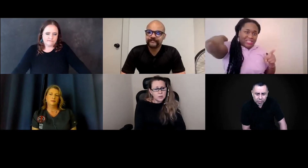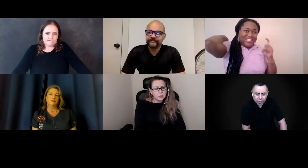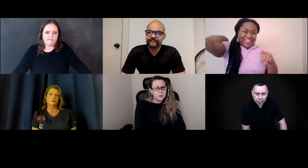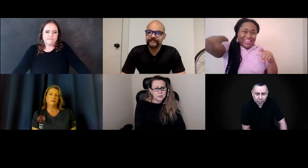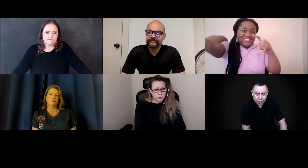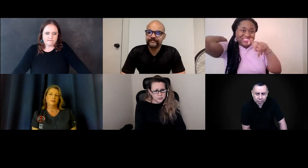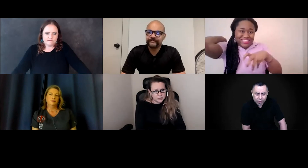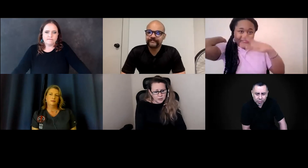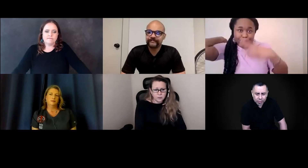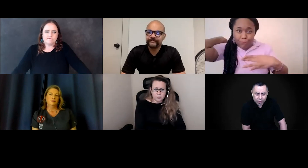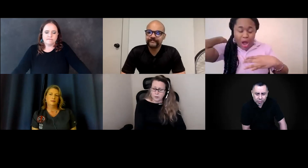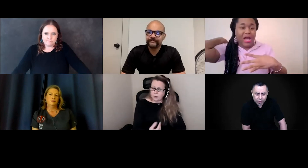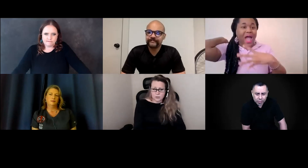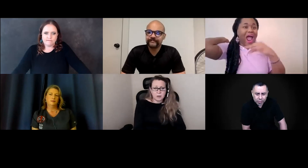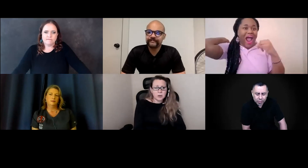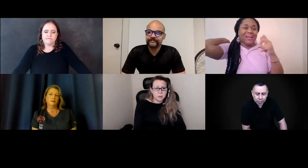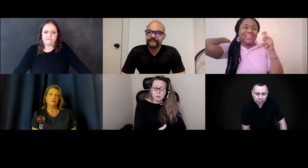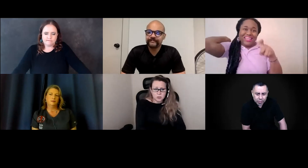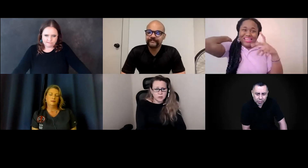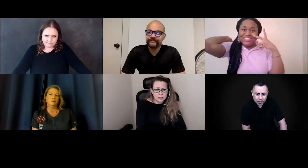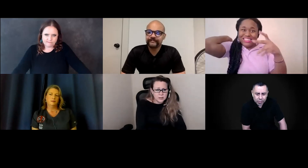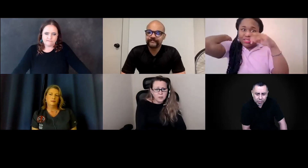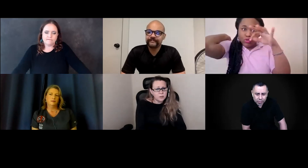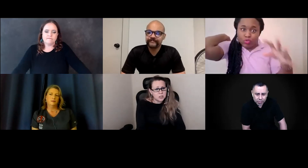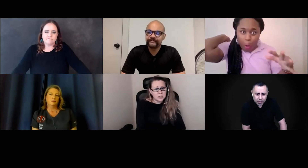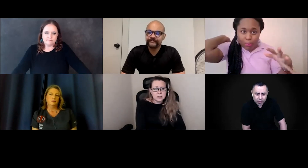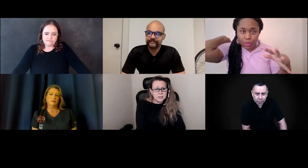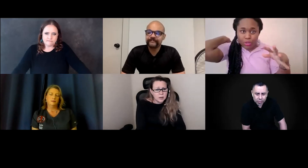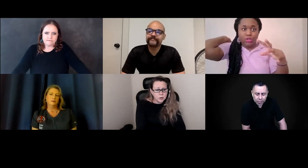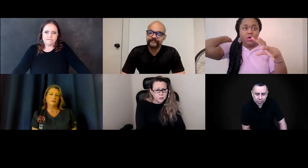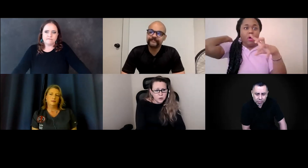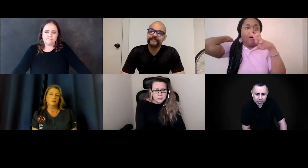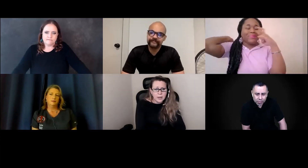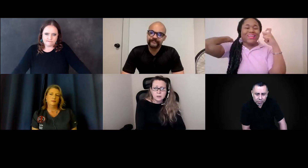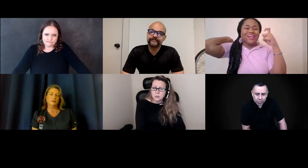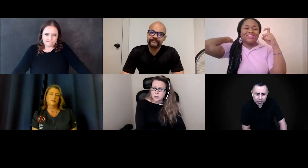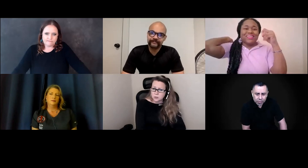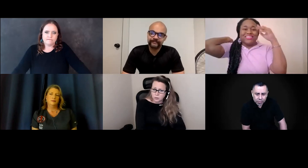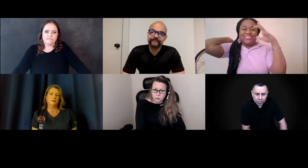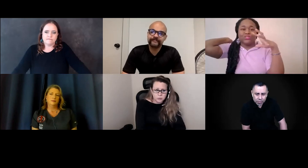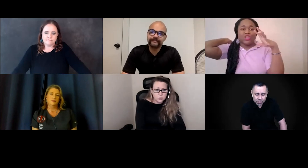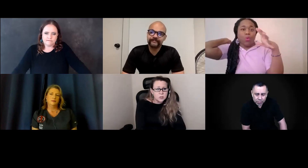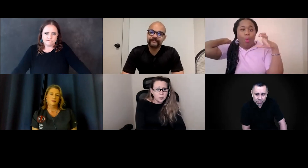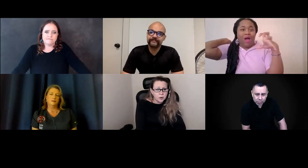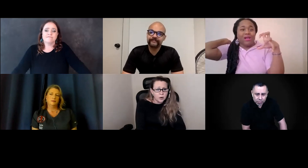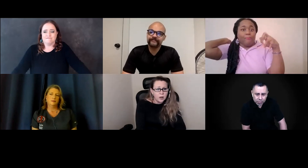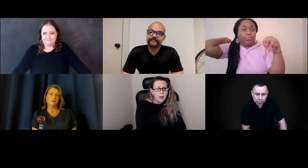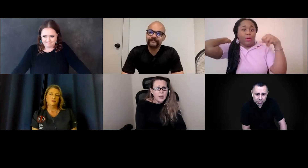If it's me, for example, Julia is deaf. She needs to be down near the front and so does her interpreter.